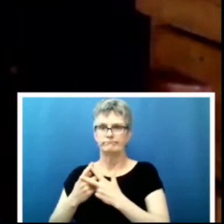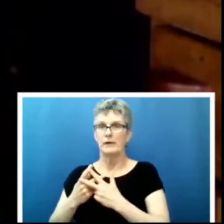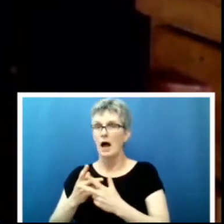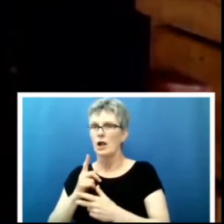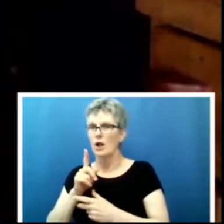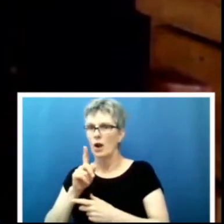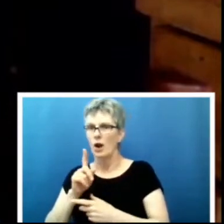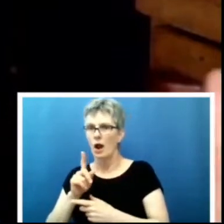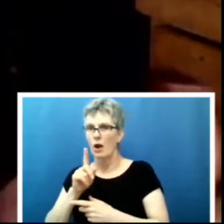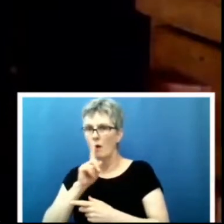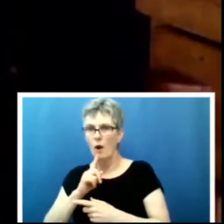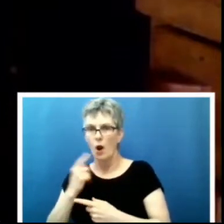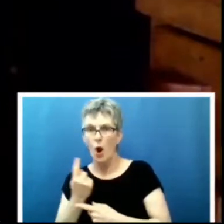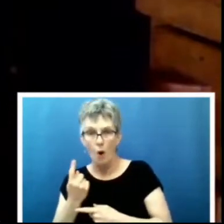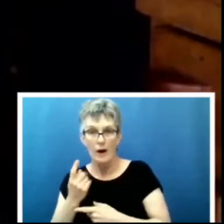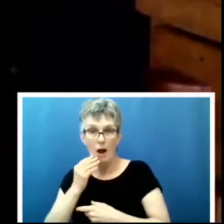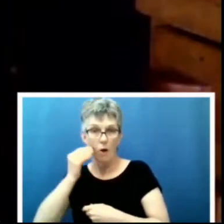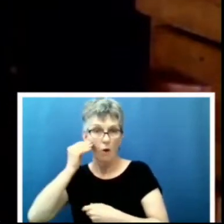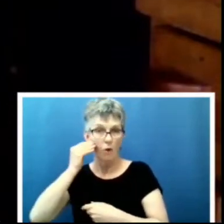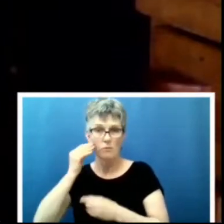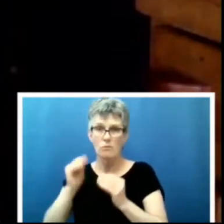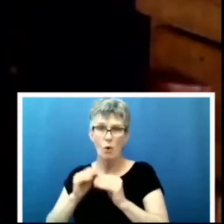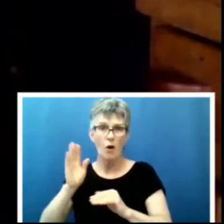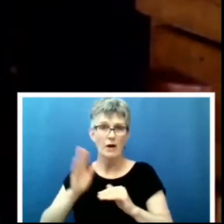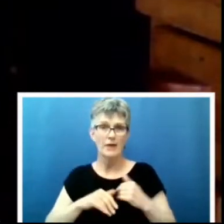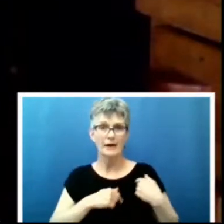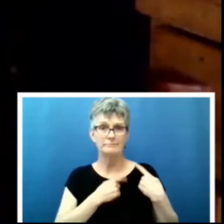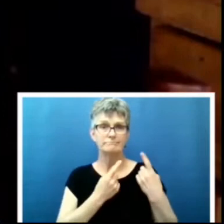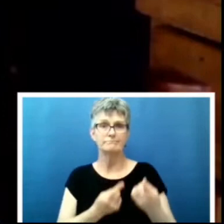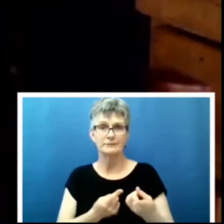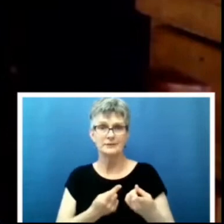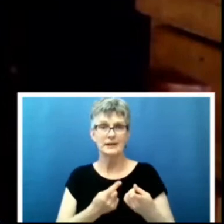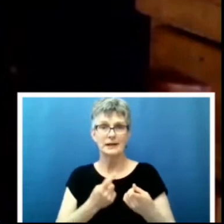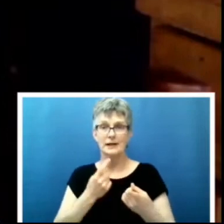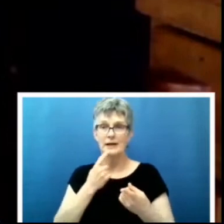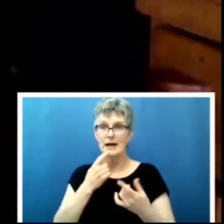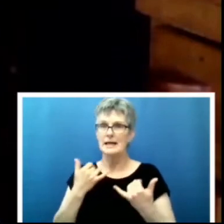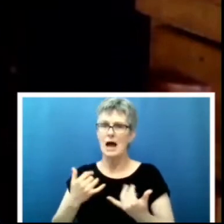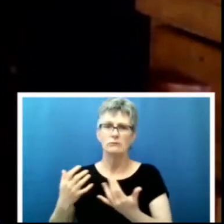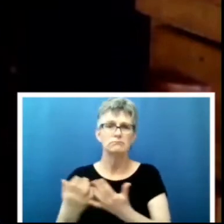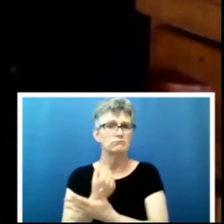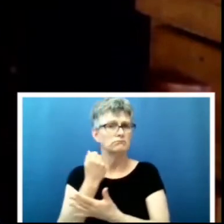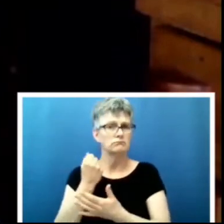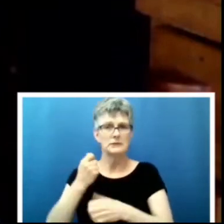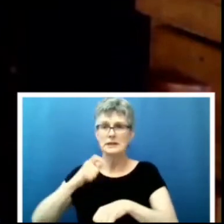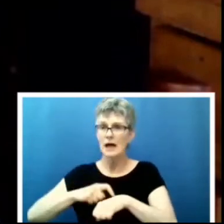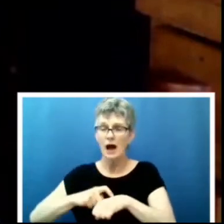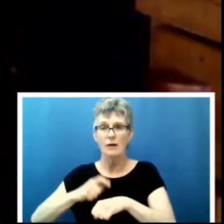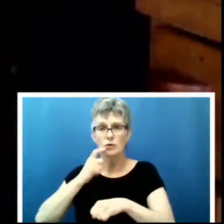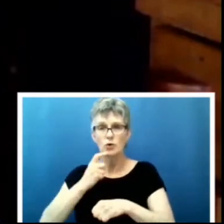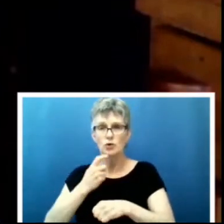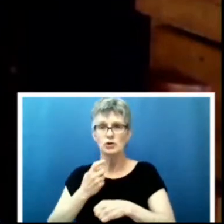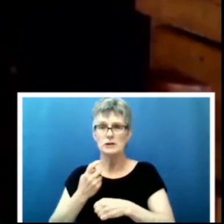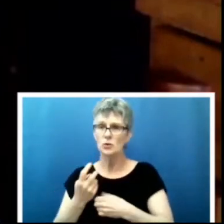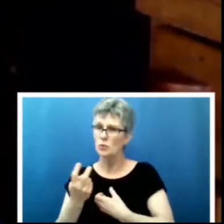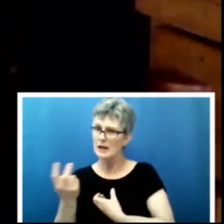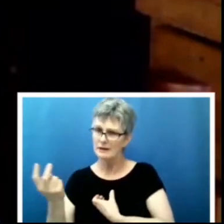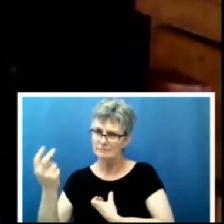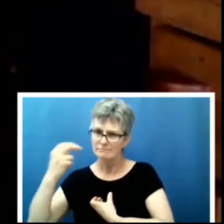to go within and to practice this. So, some folks might have meditation practices